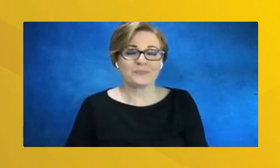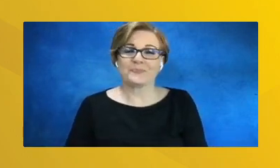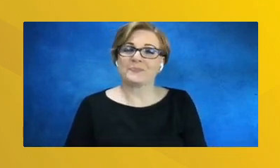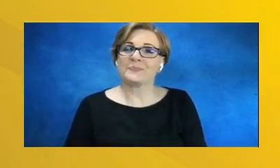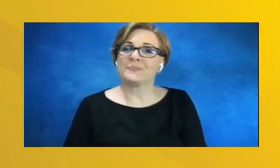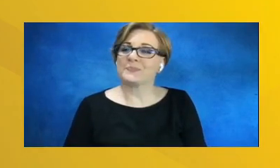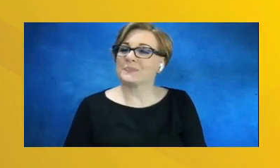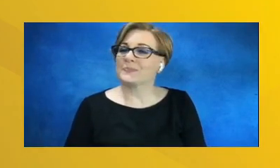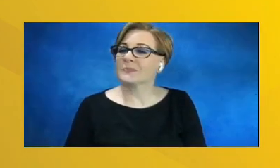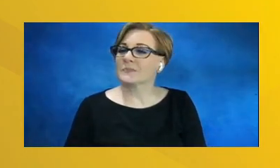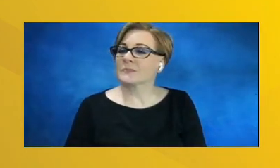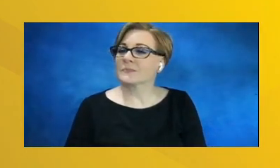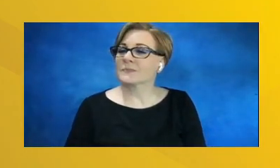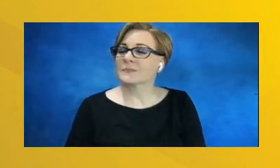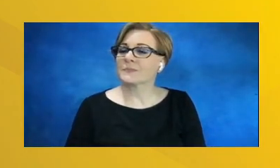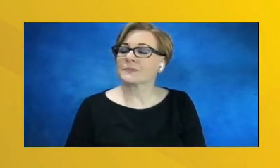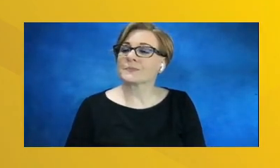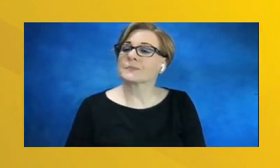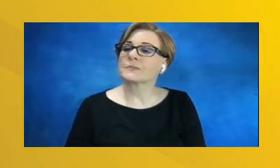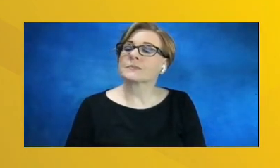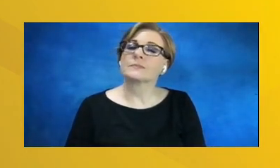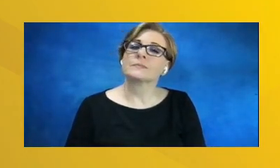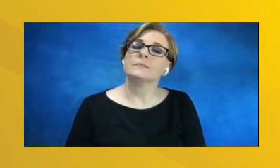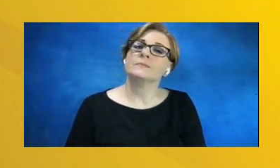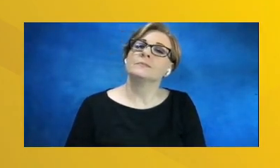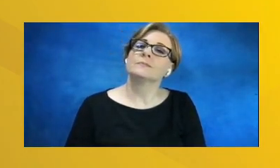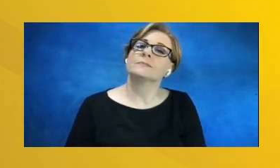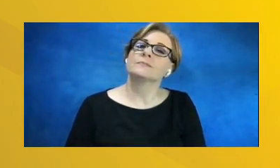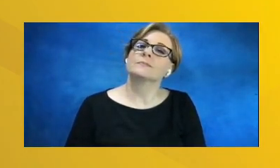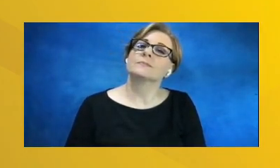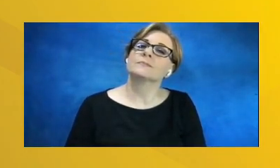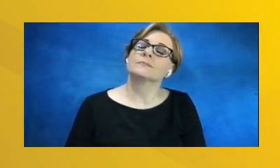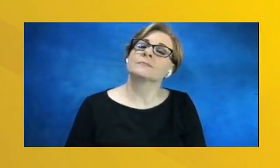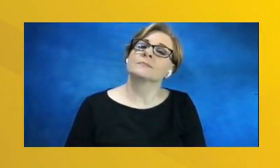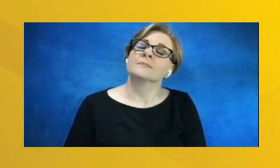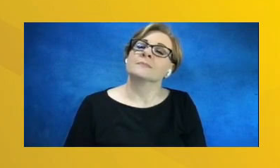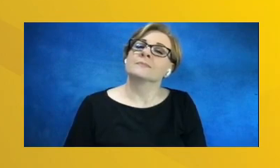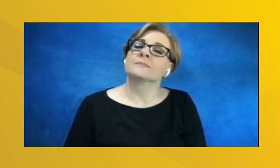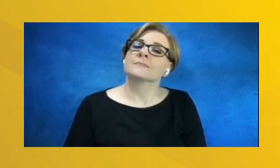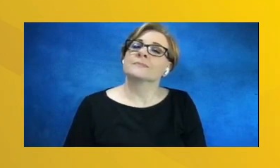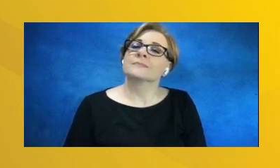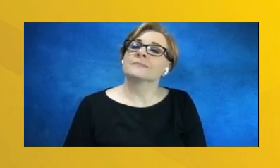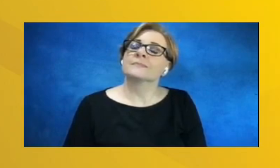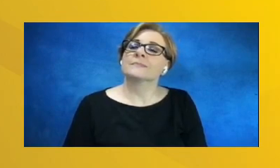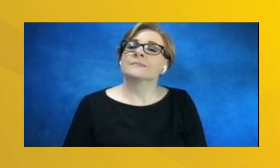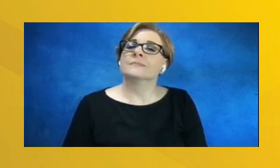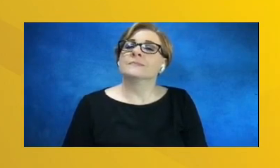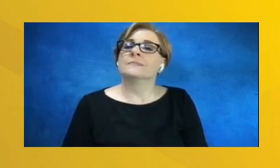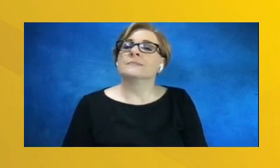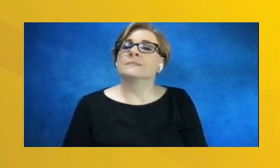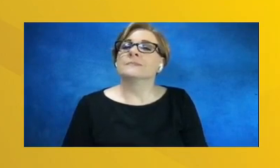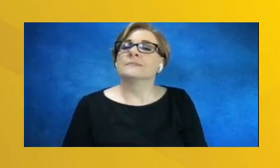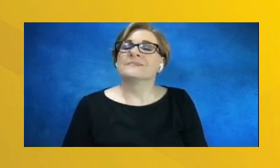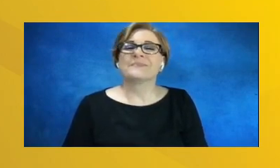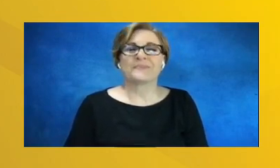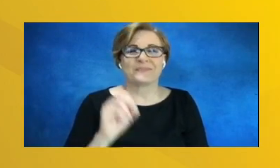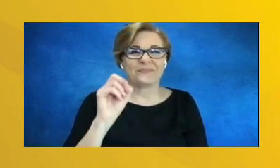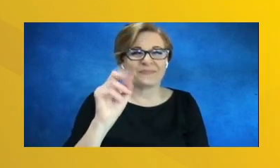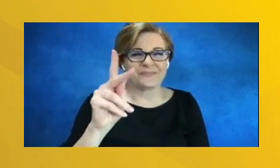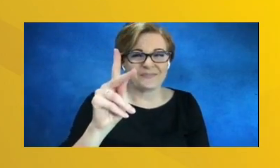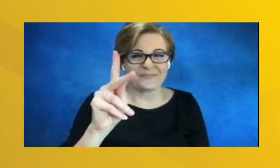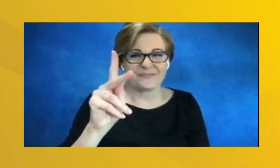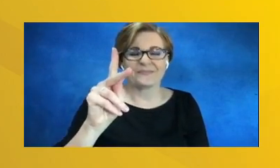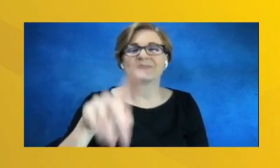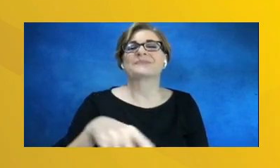Alright.